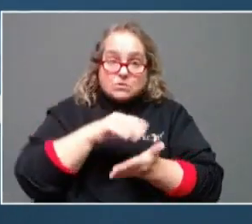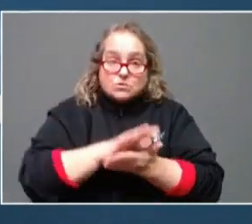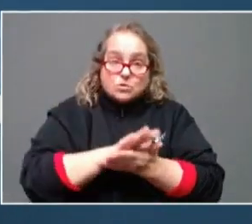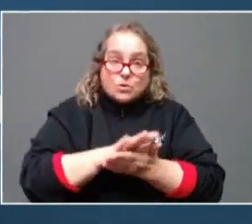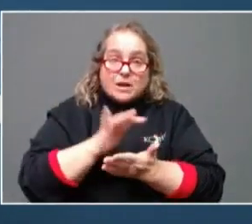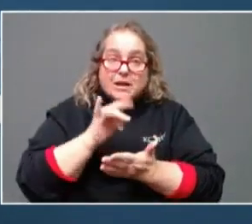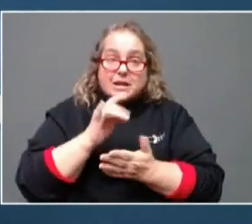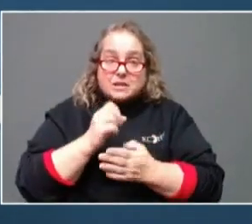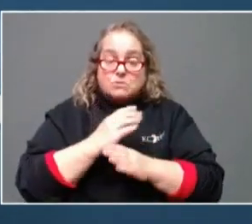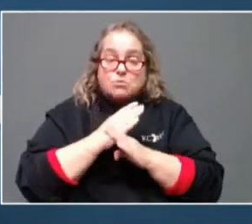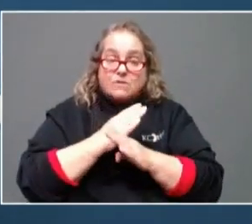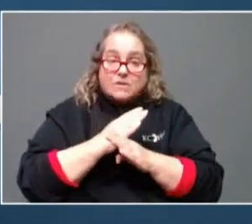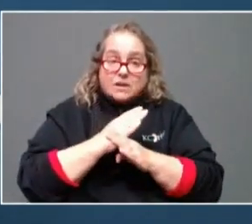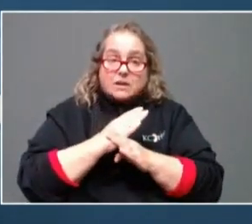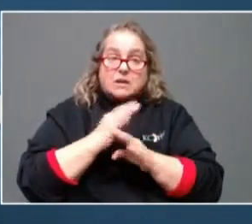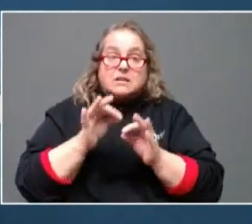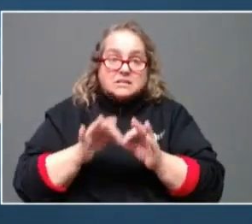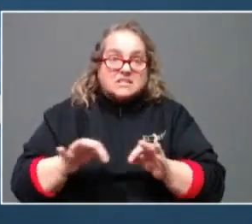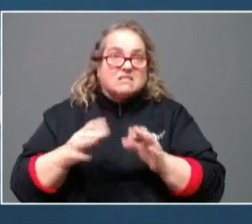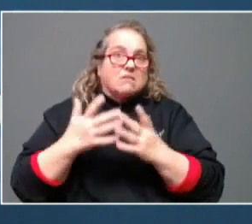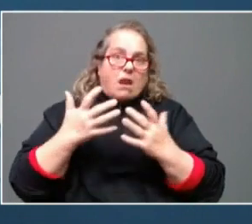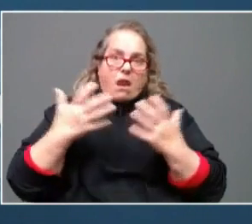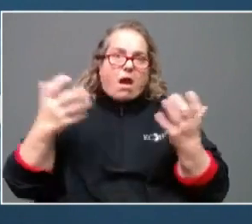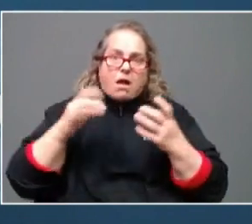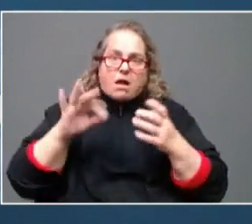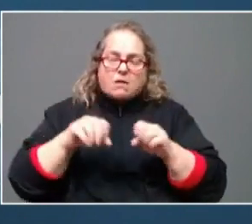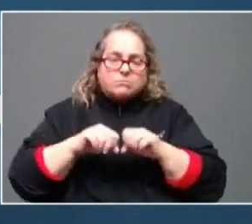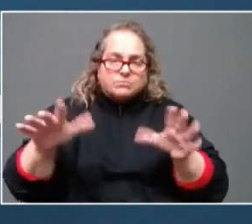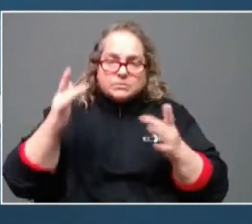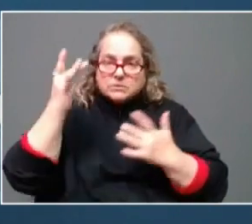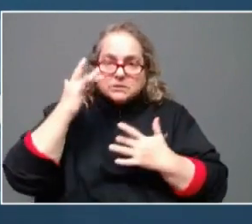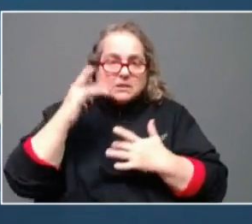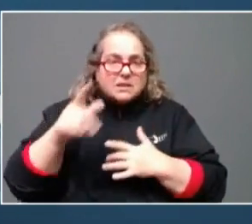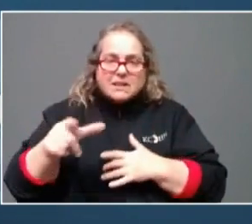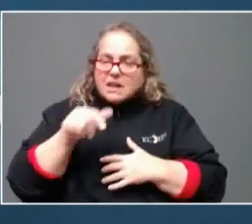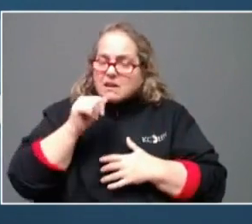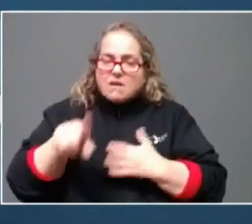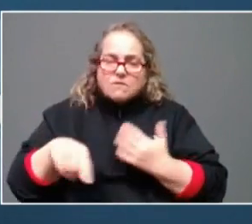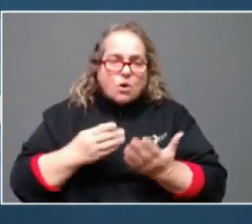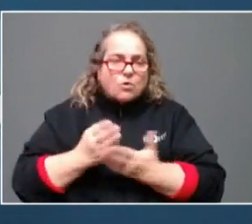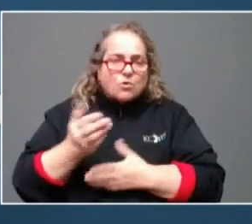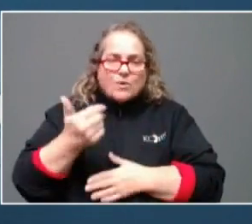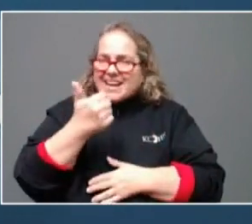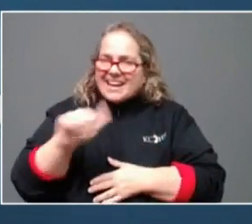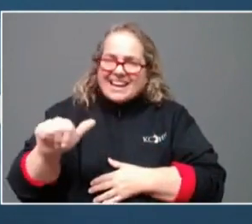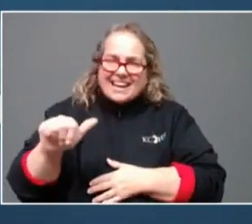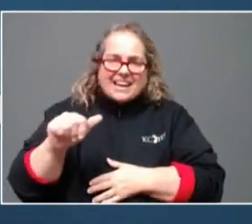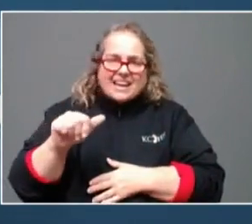significant outbreaks. They have not gone to a single day of N. T. I. Um